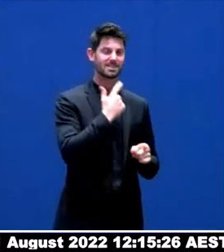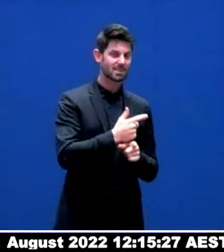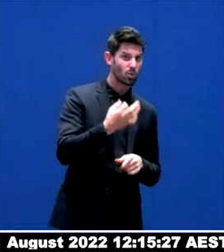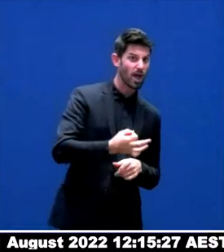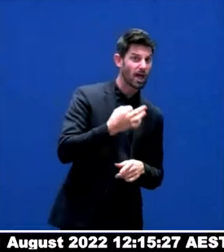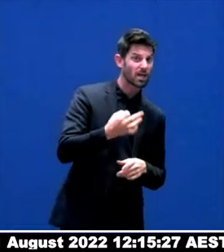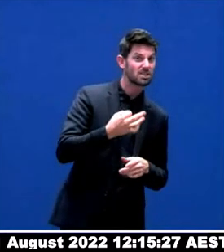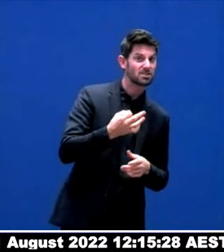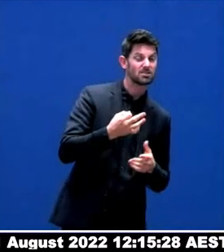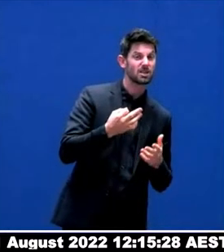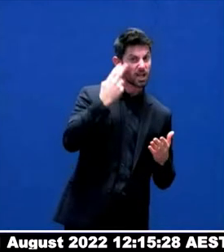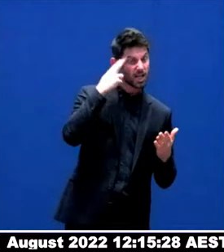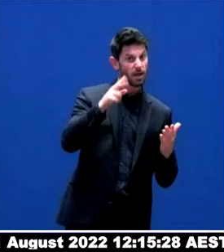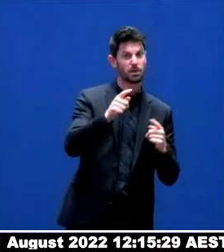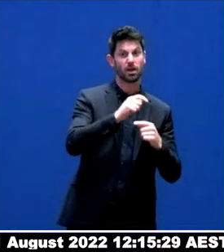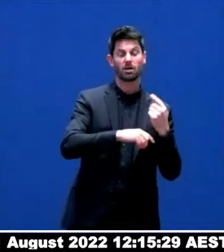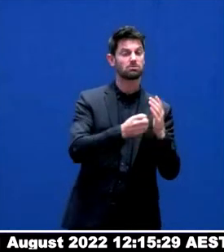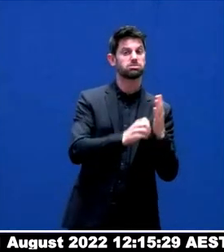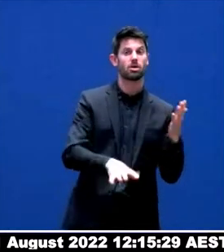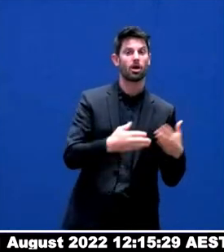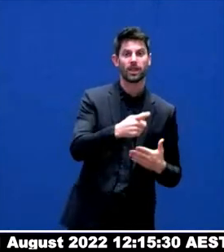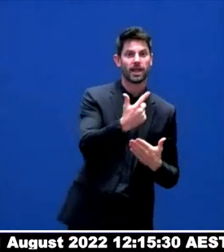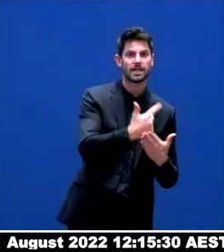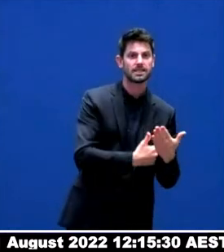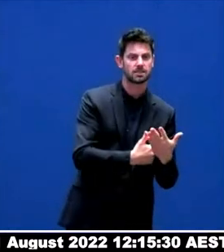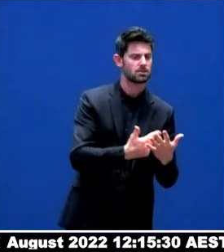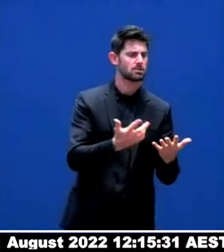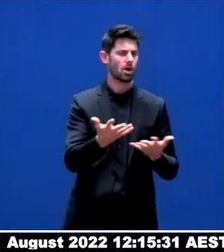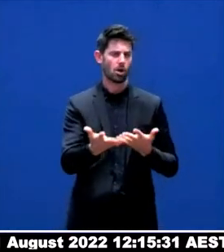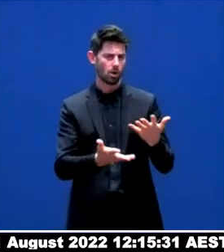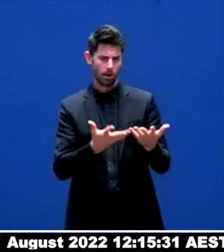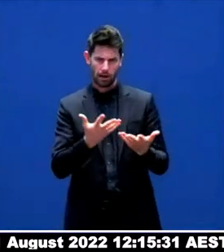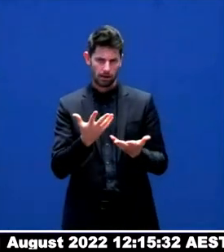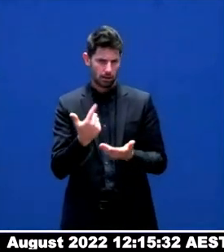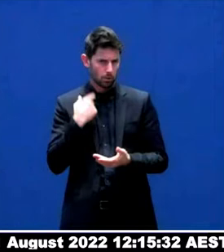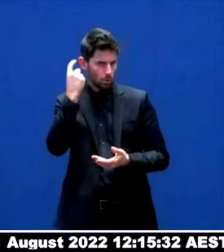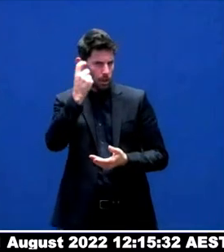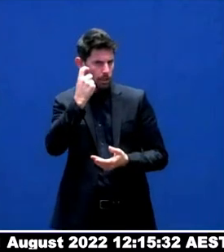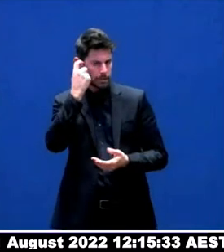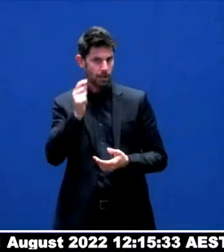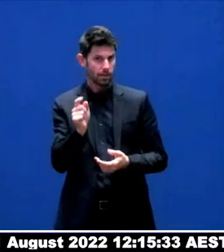So assume that there has to be something, doesn't there, that the person remains on the